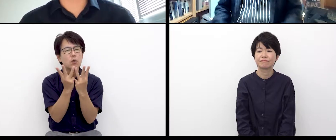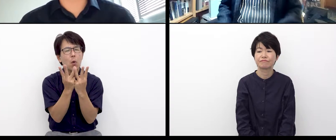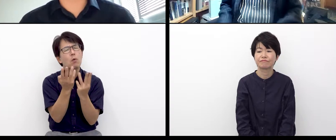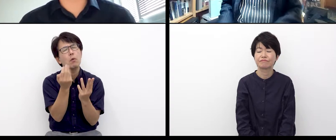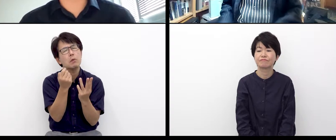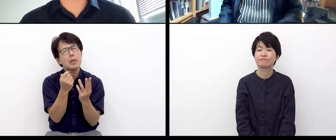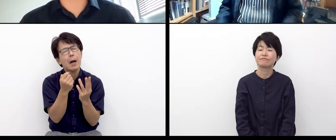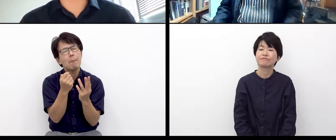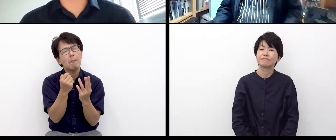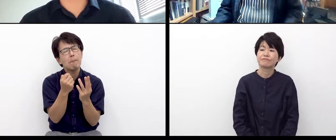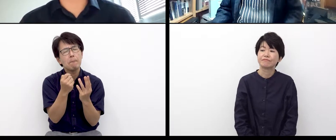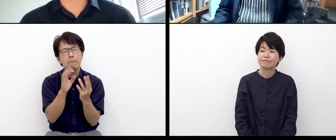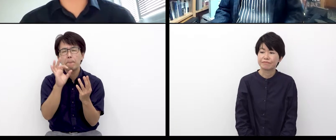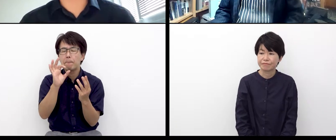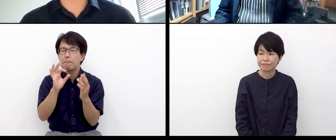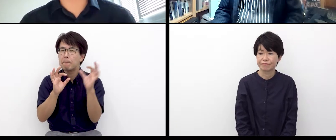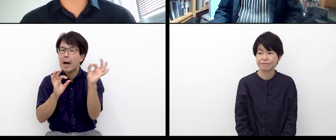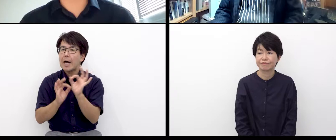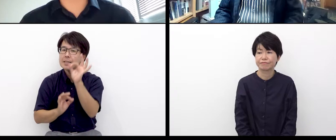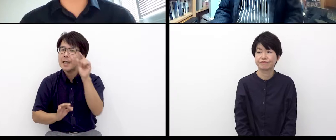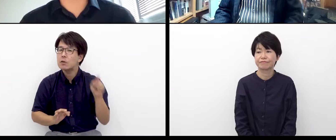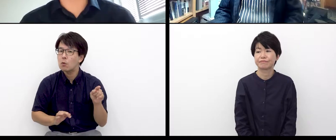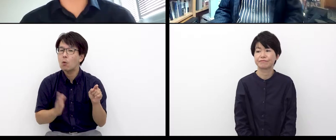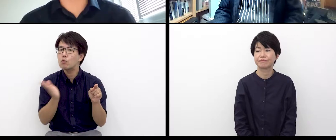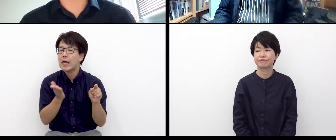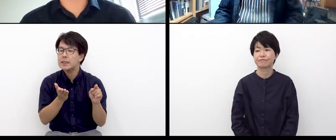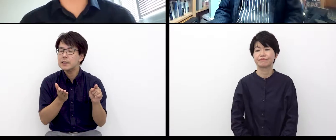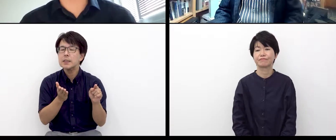under such a situation?